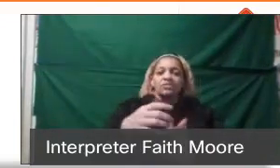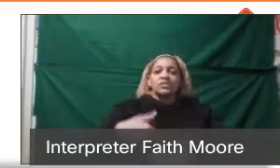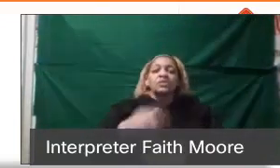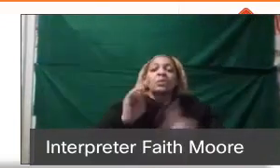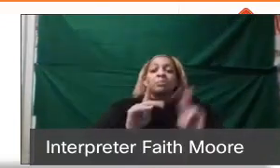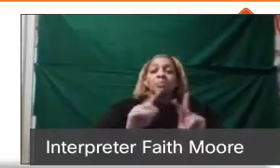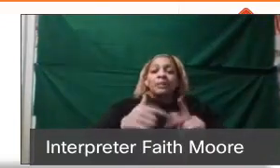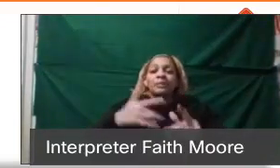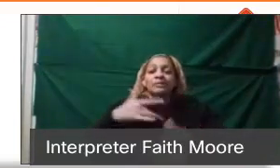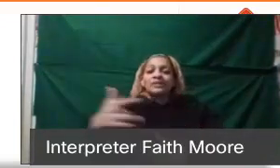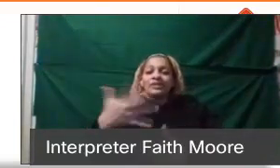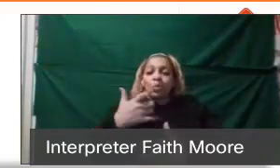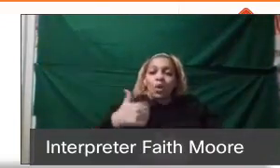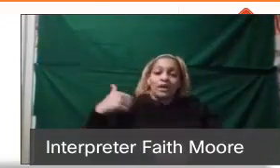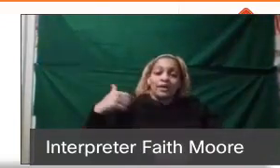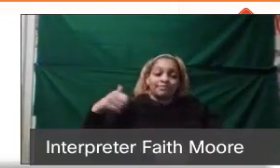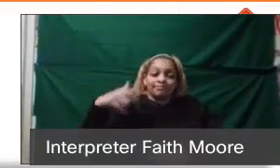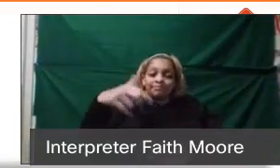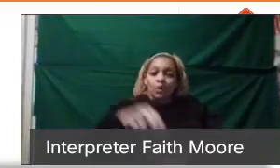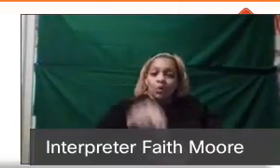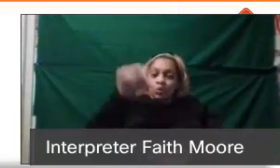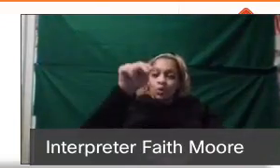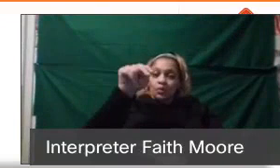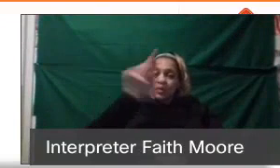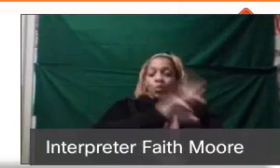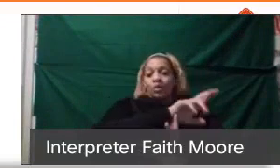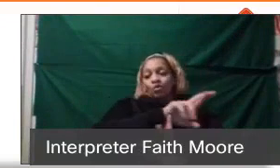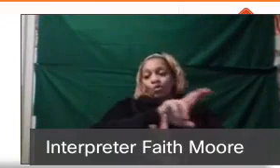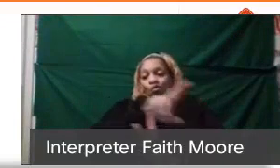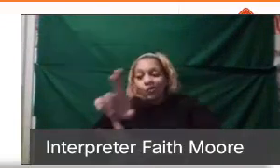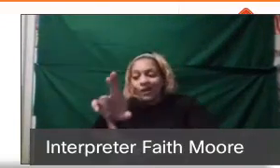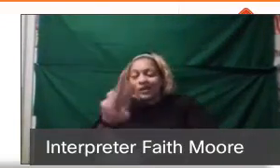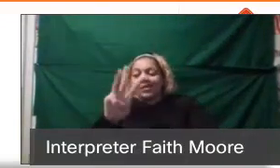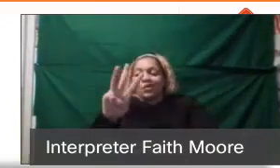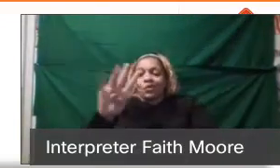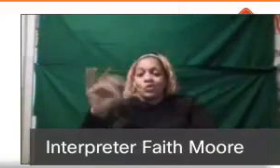On Blair well, we'll take it right onto Whittier and then take a left under Blair.